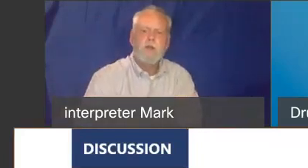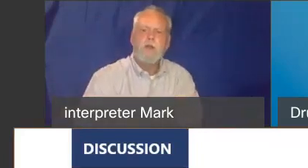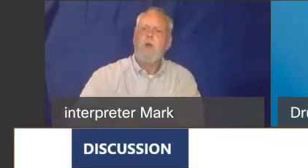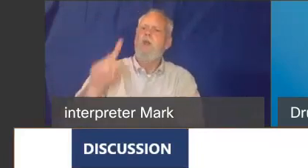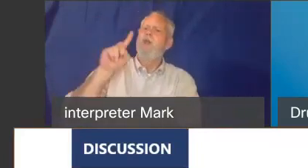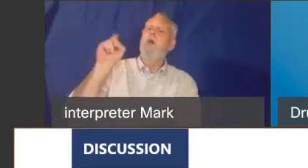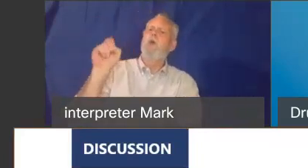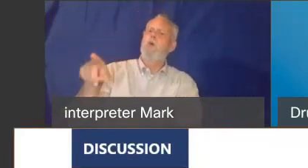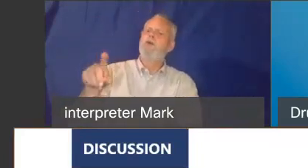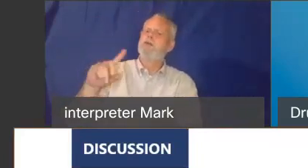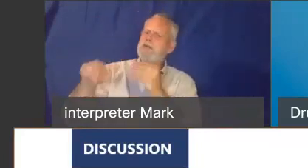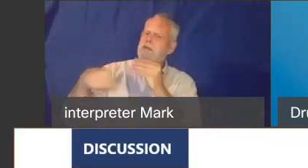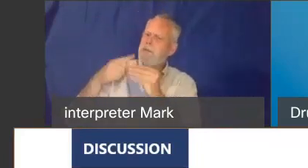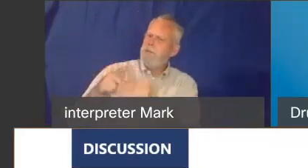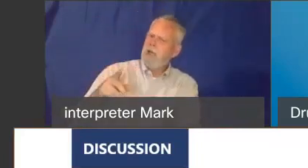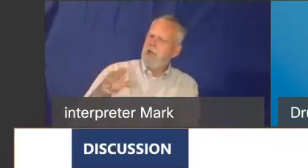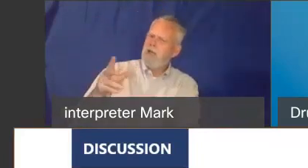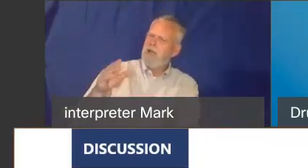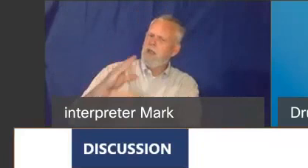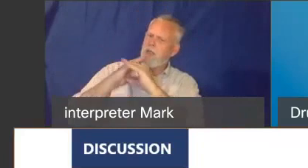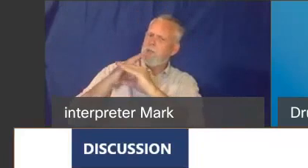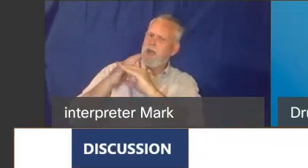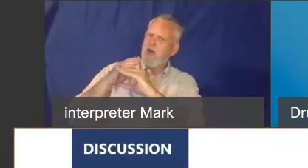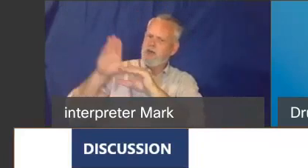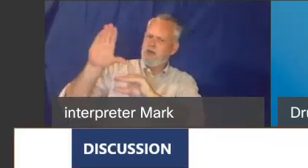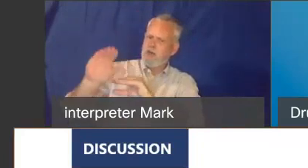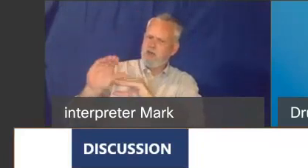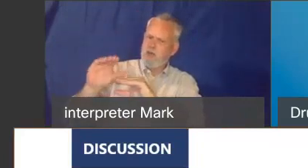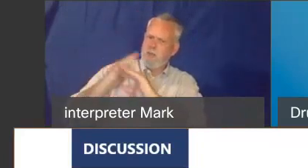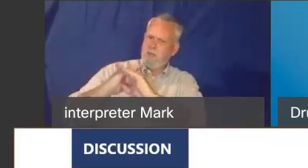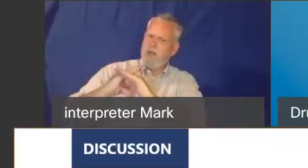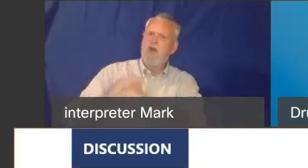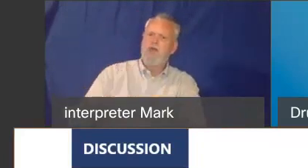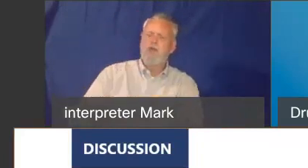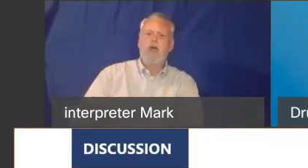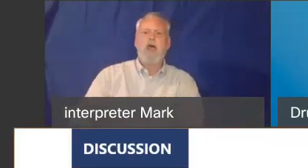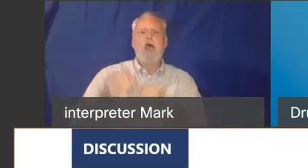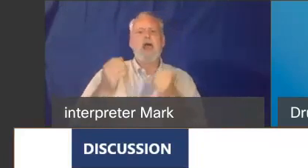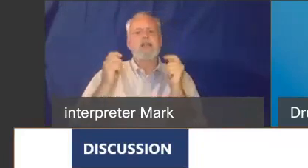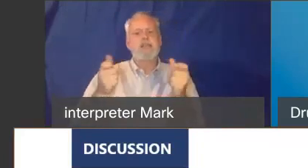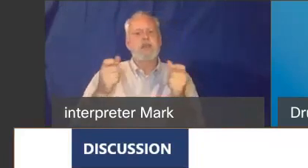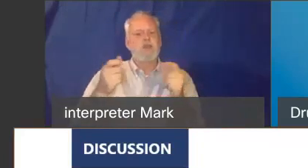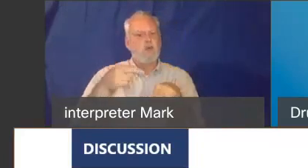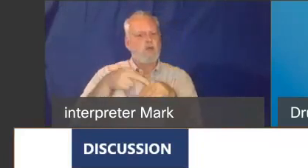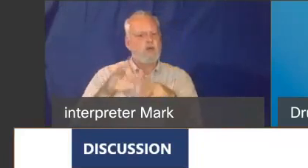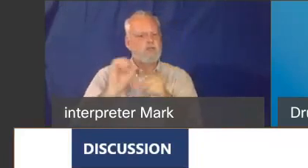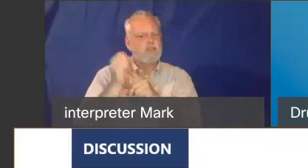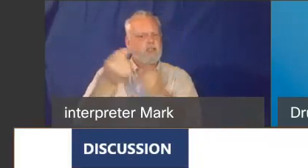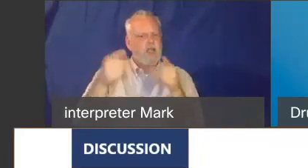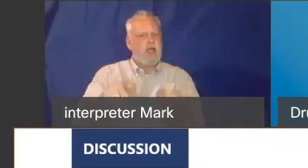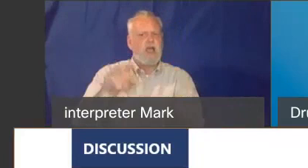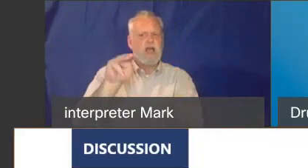The bearers themselves and the, the vehicle speeds. I think you were referencing a situation in Massachusetts where.